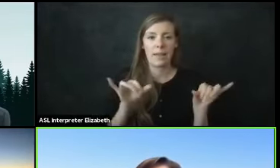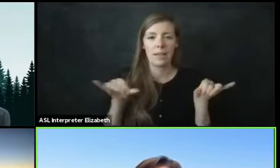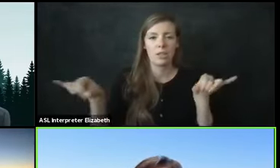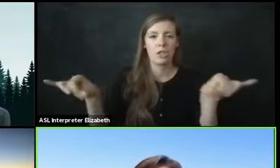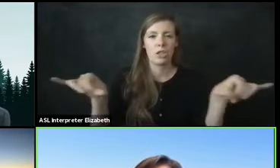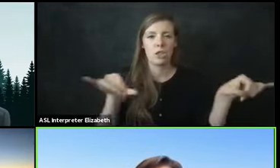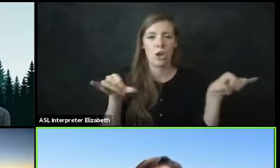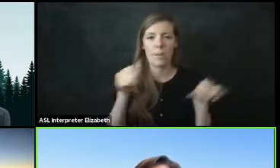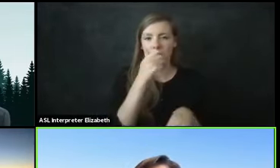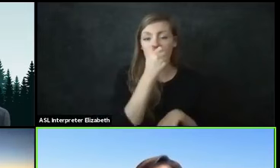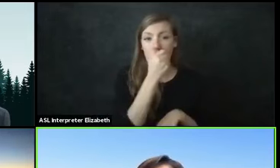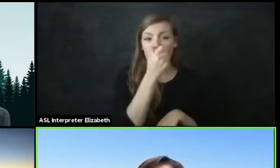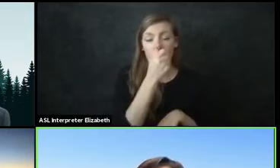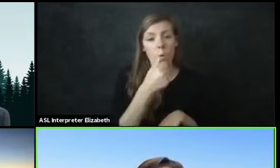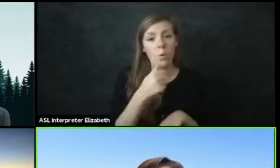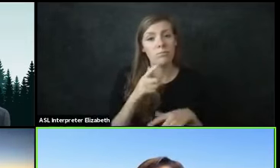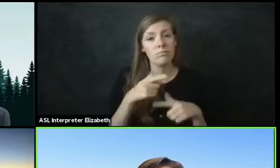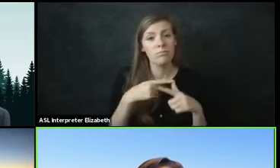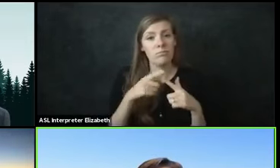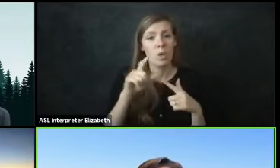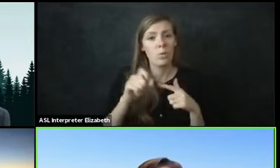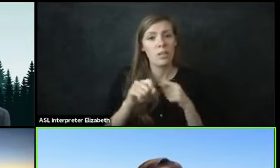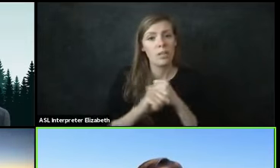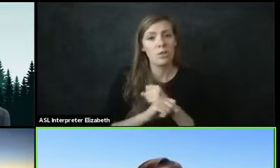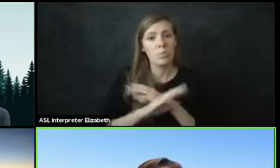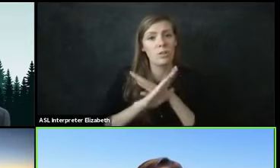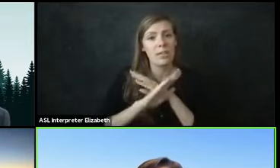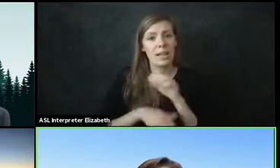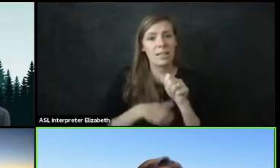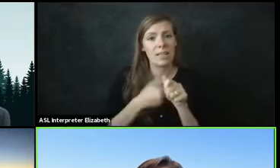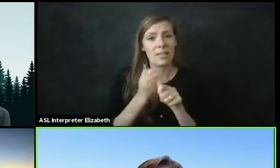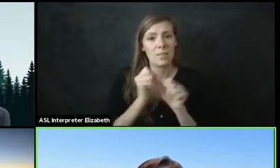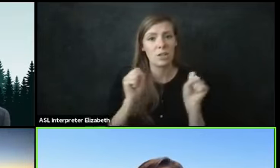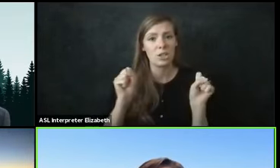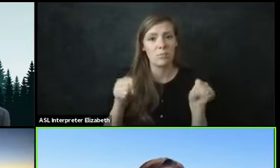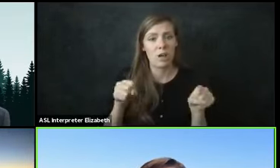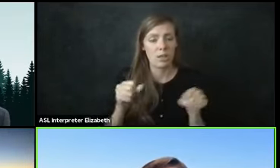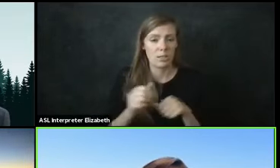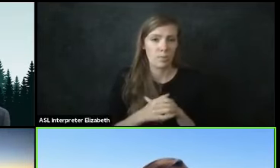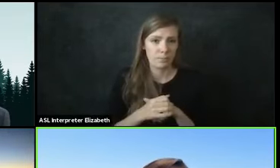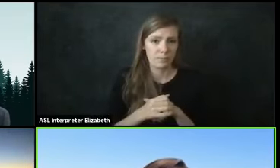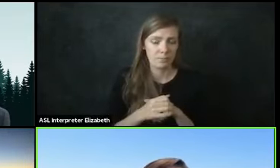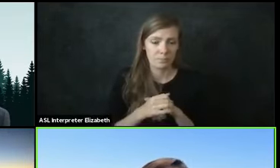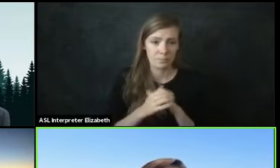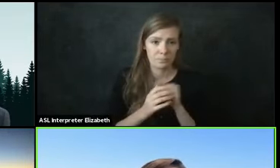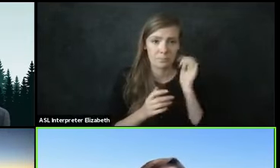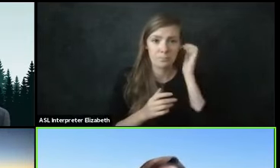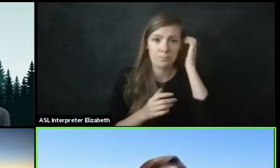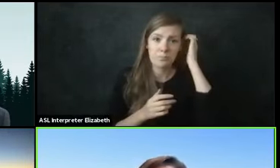then we really do need to protect as much of our population as possible. Now, if there were significant concerns of